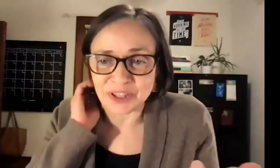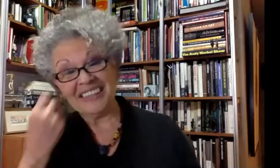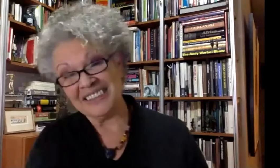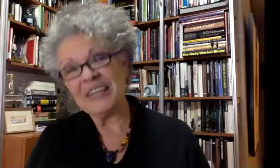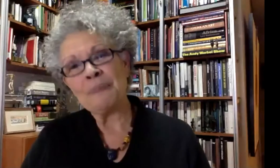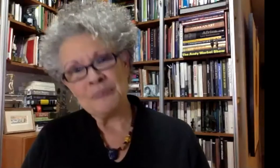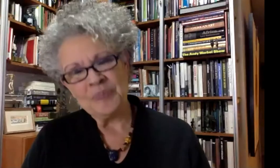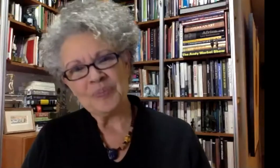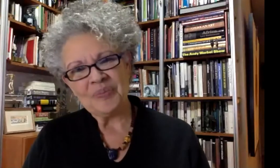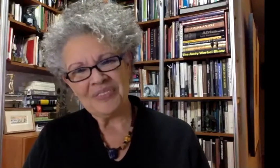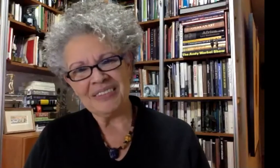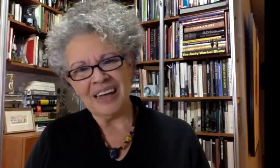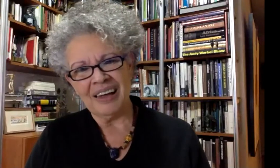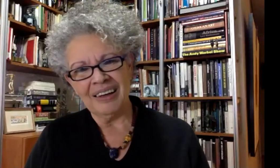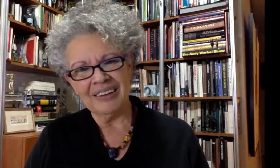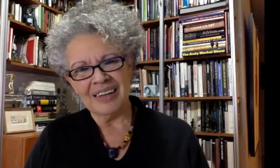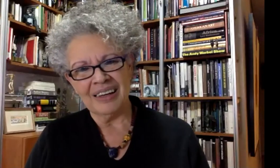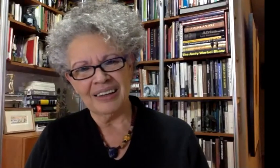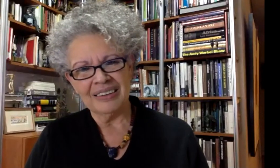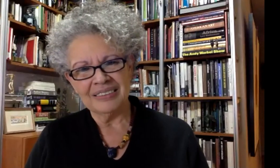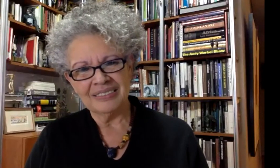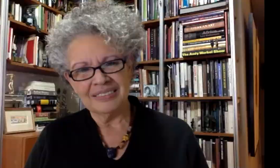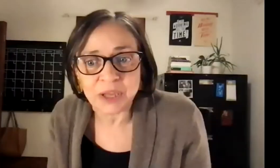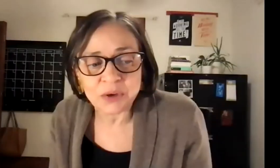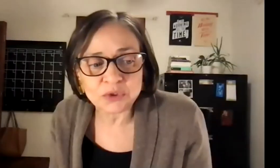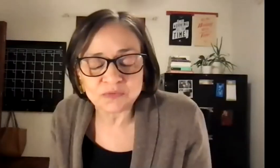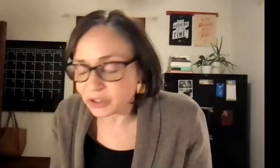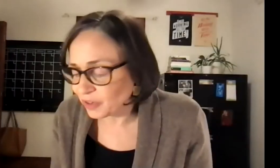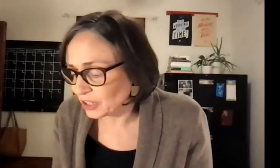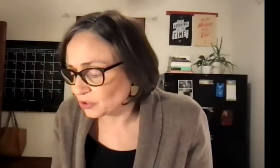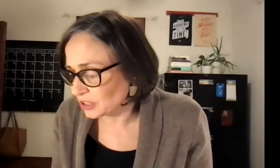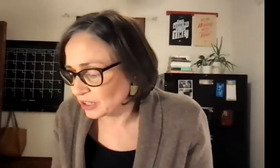we are at the neck literally For Ahmaud Arbery we're gonna jog their memory For